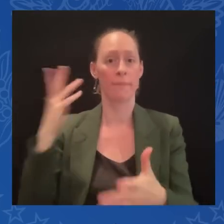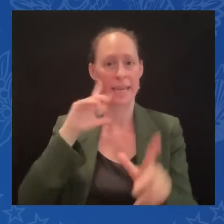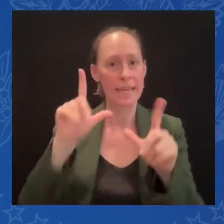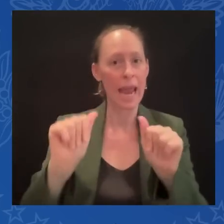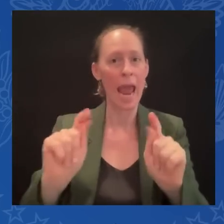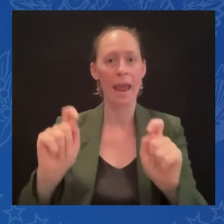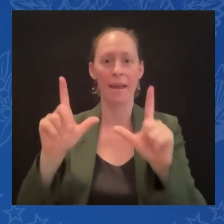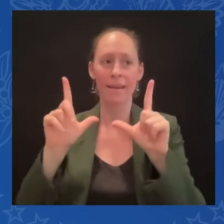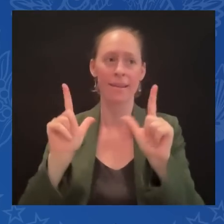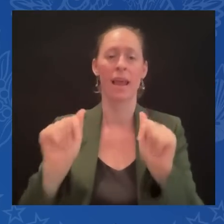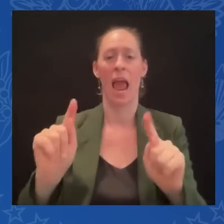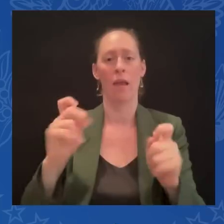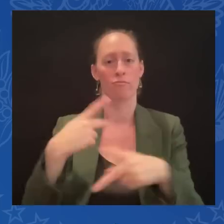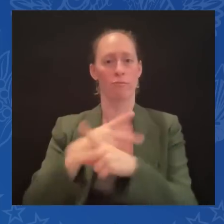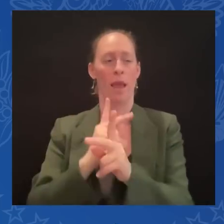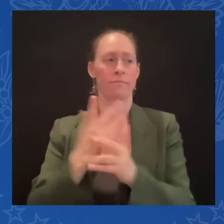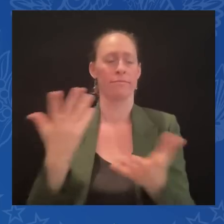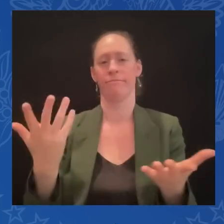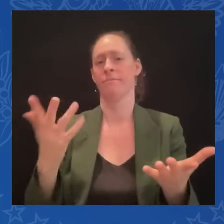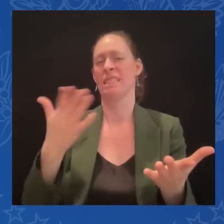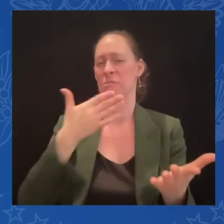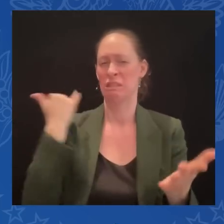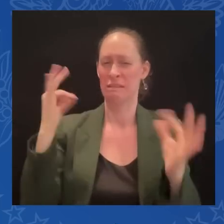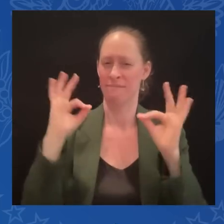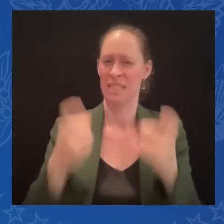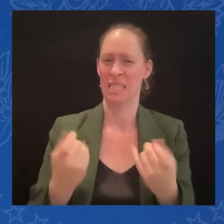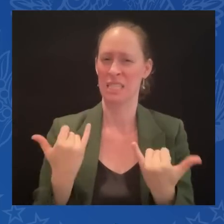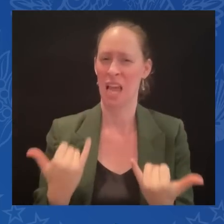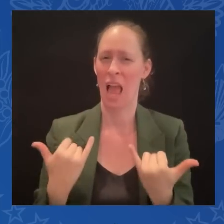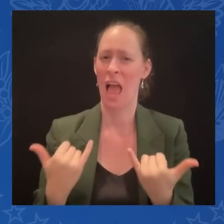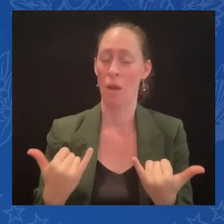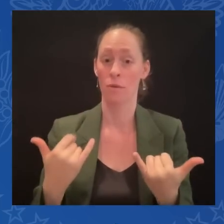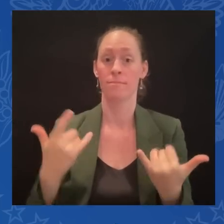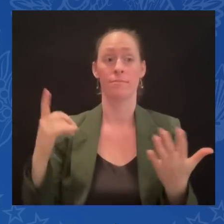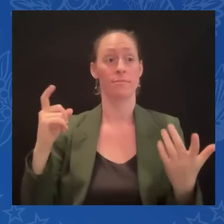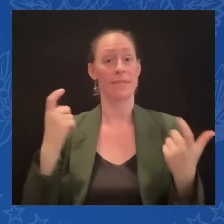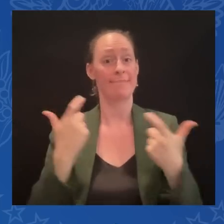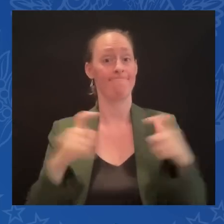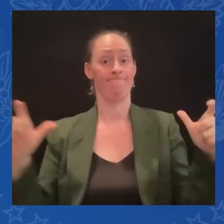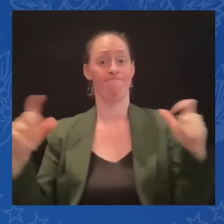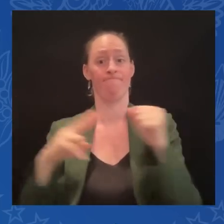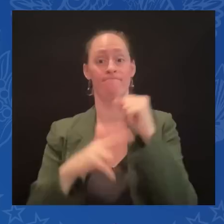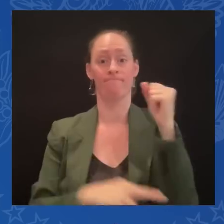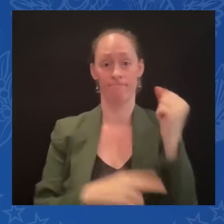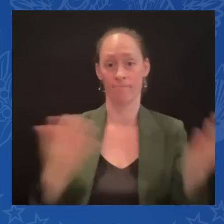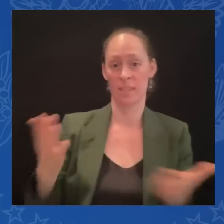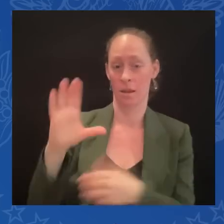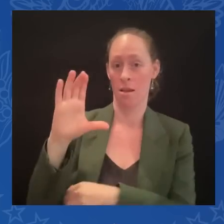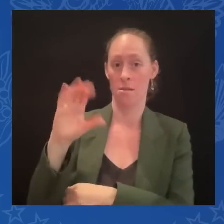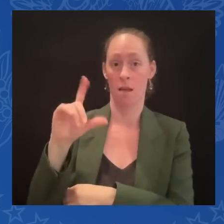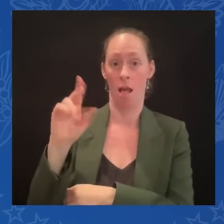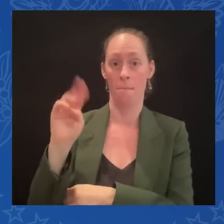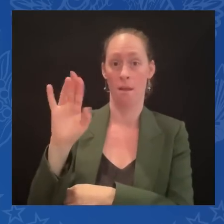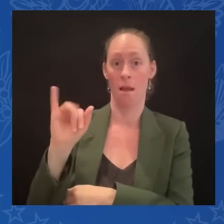The biggest one is right here in Columbia: "malfunction junction." You all know it.